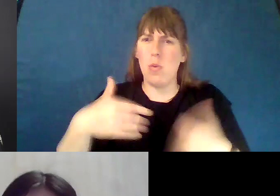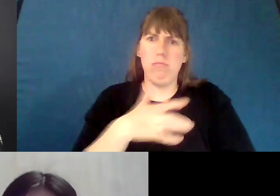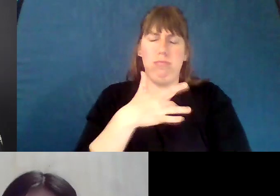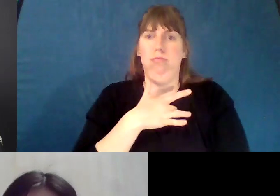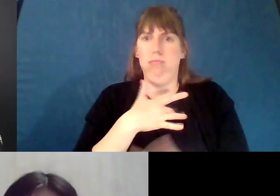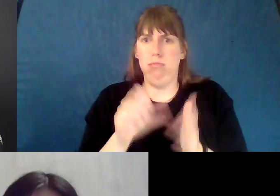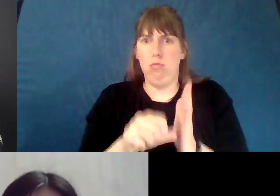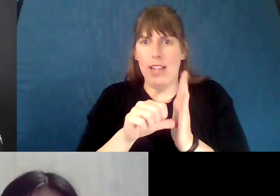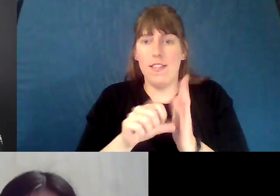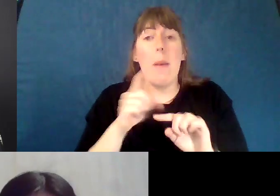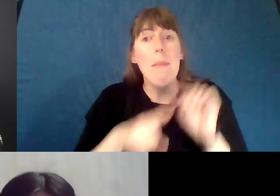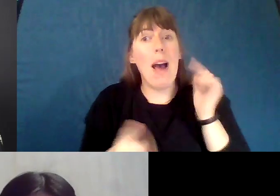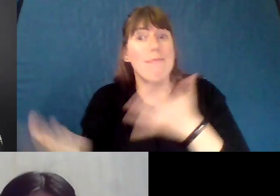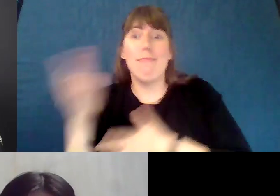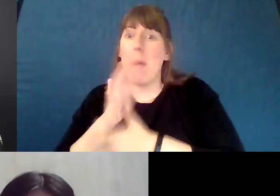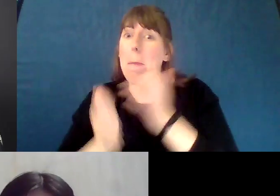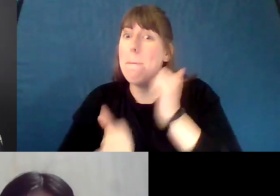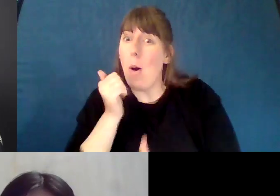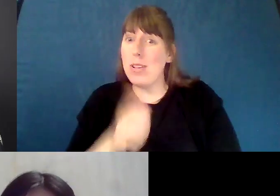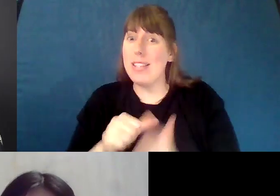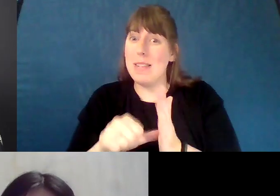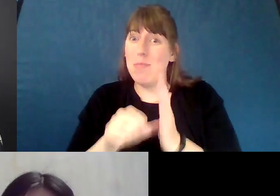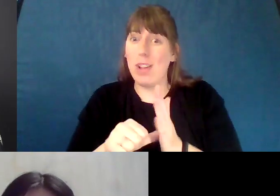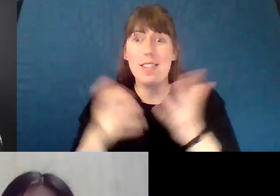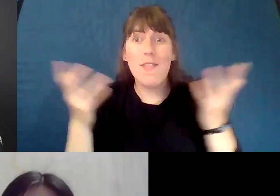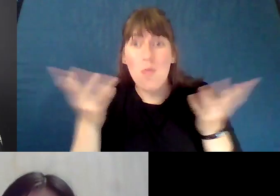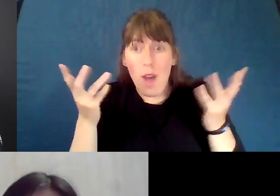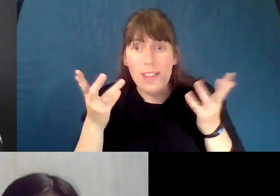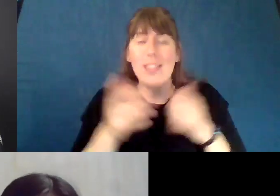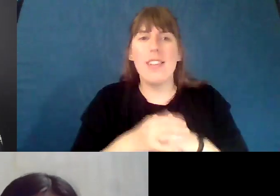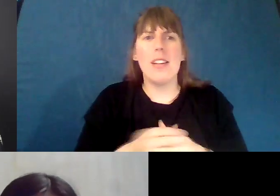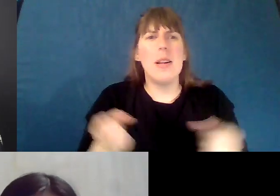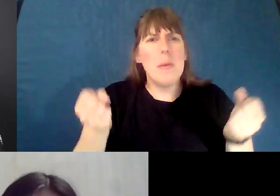But what was perhaps most impressive was the capacity to engage so many collaborators.